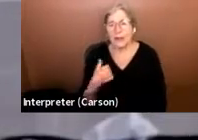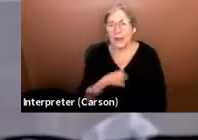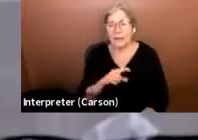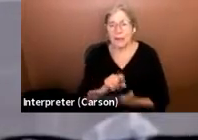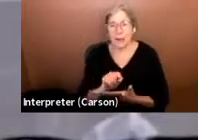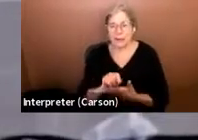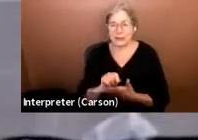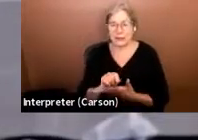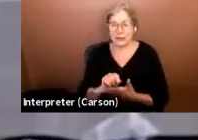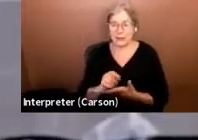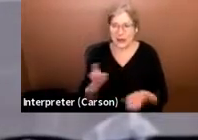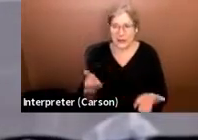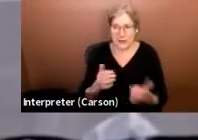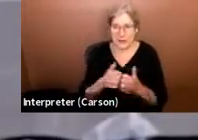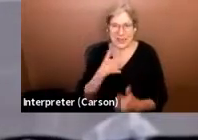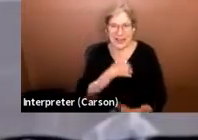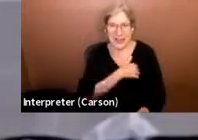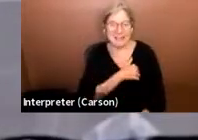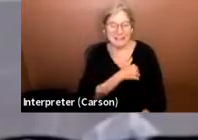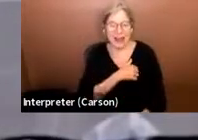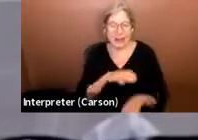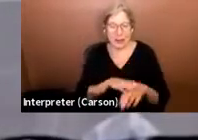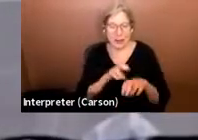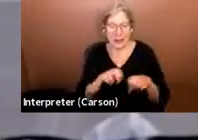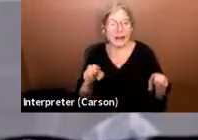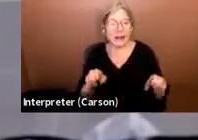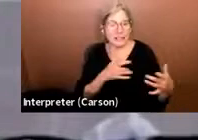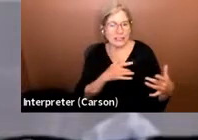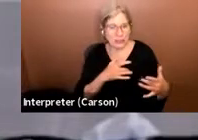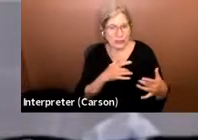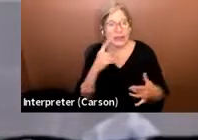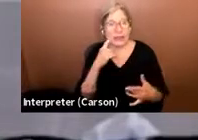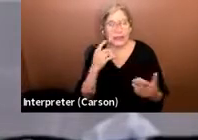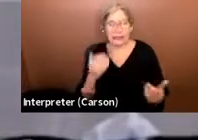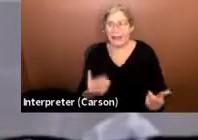here with us concerned about this, I think things have a chance to mo